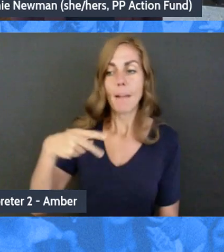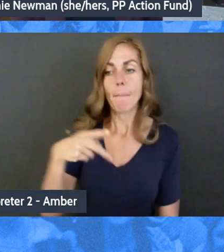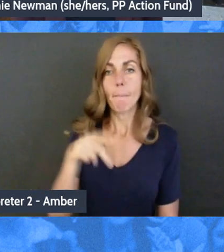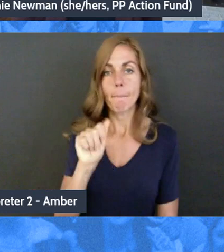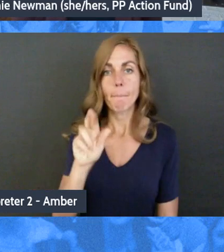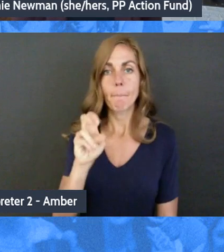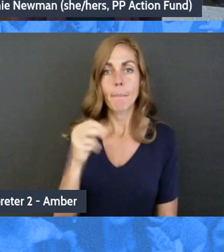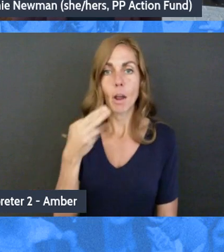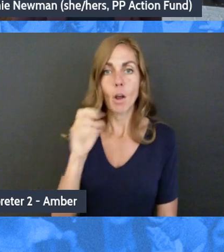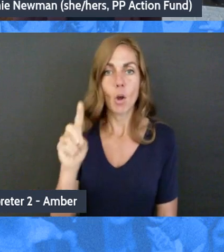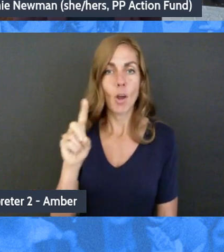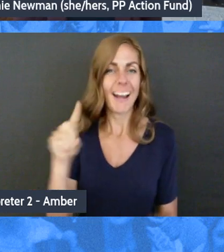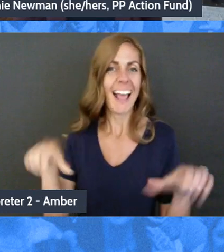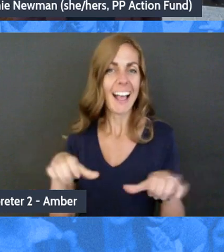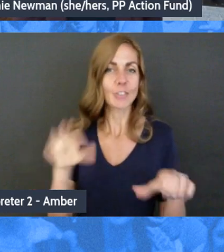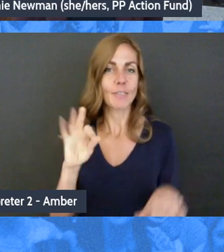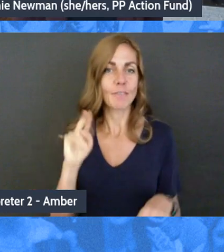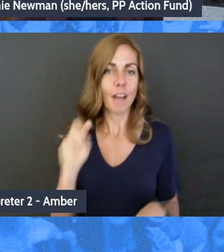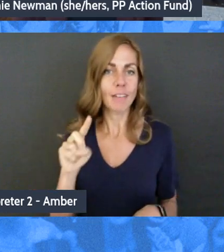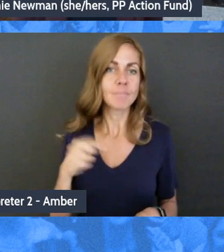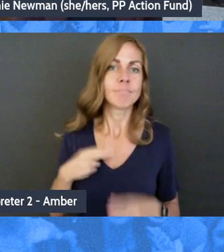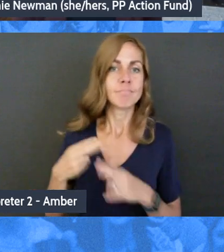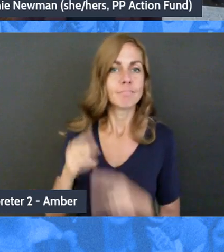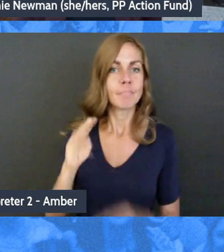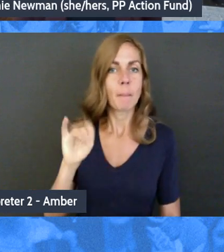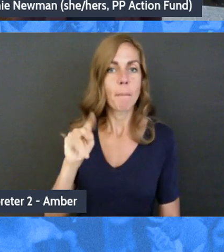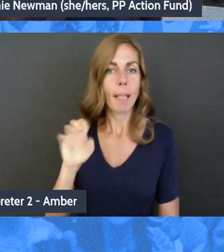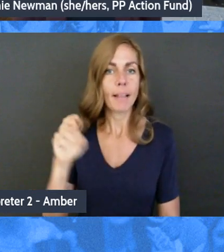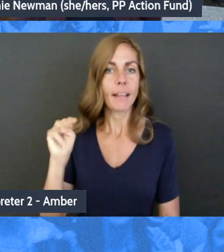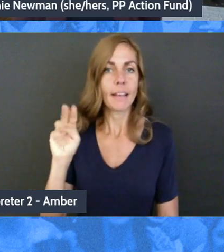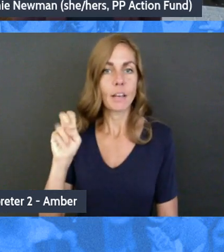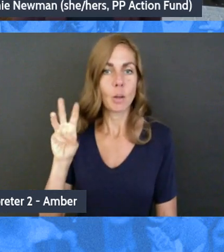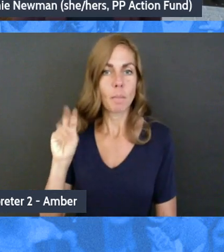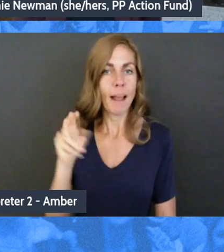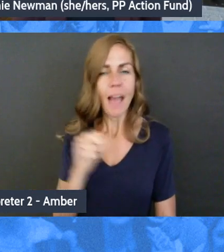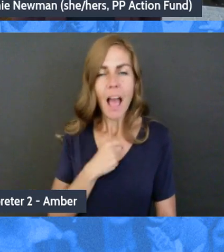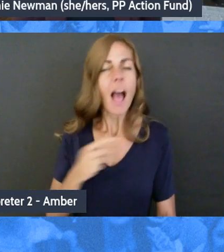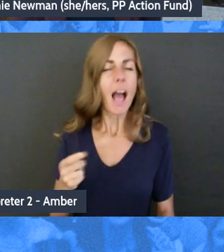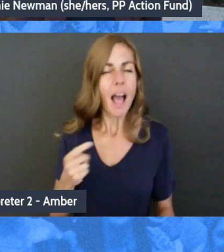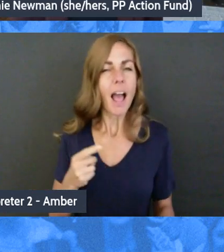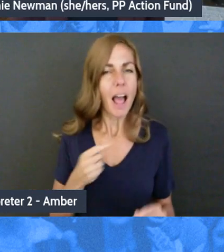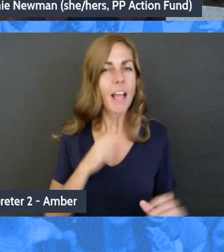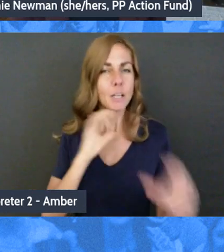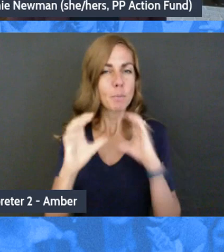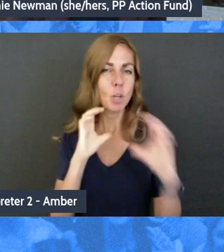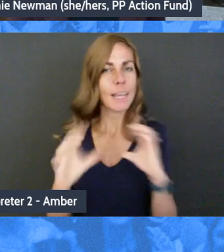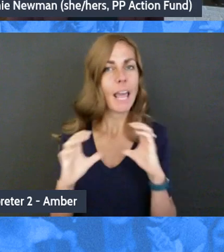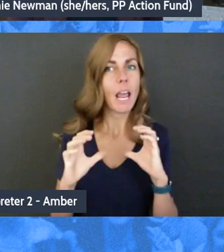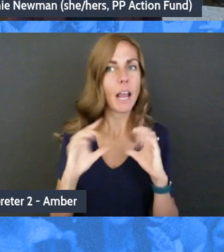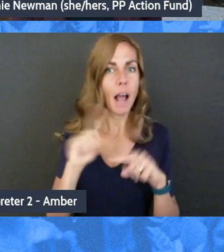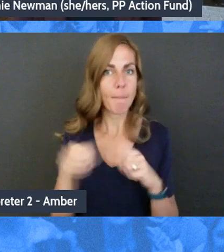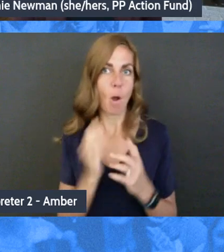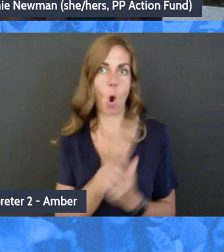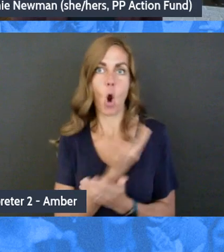I work to communicate about the important work that we are doing at Planned Parenthood. As you know,